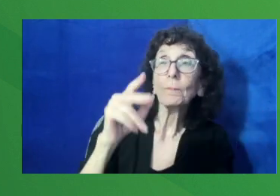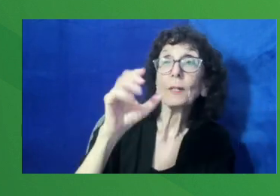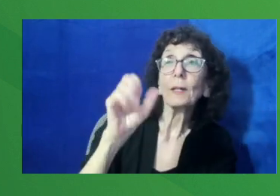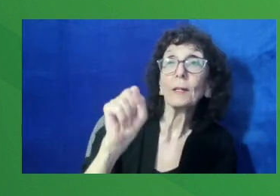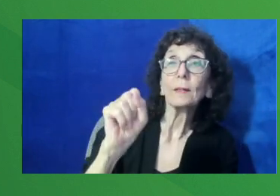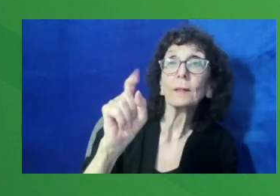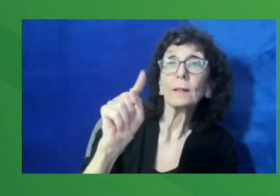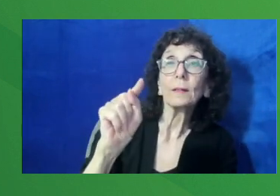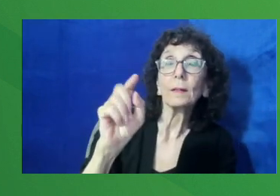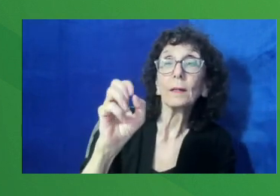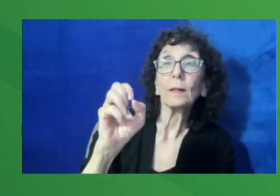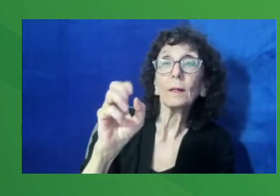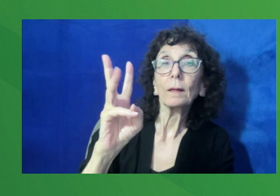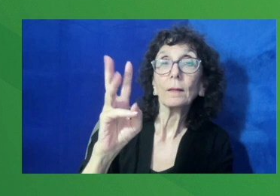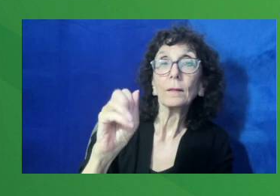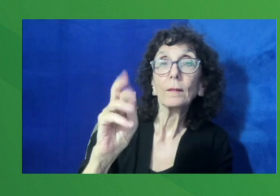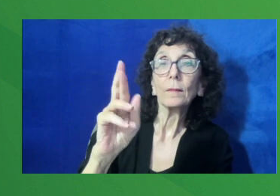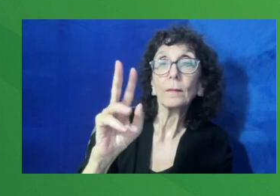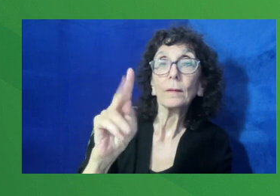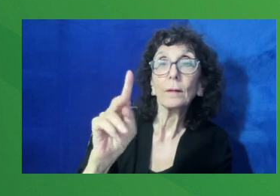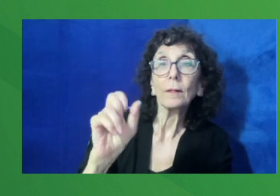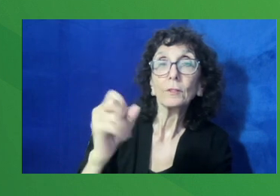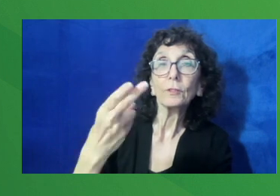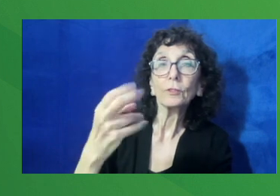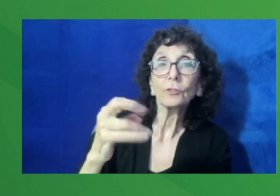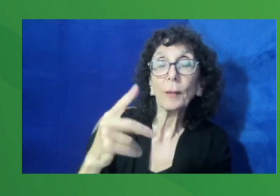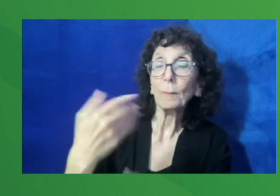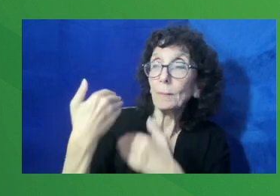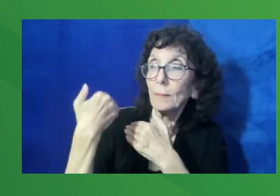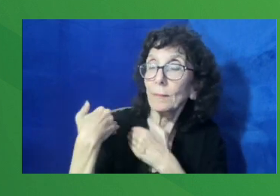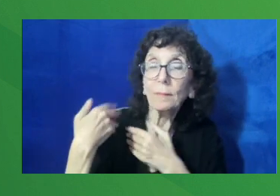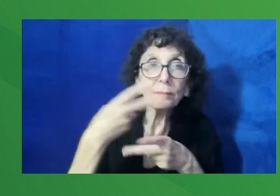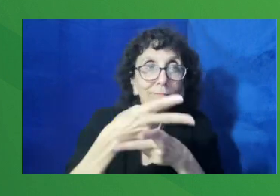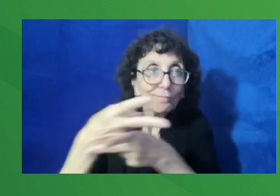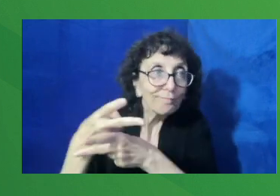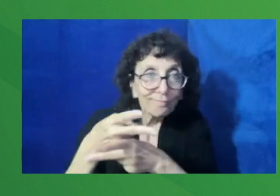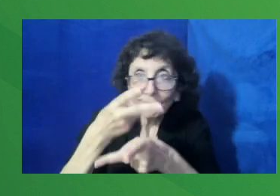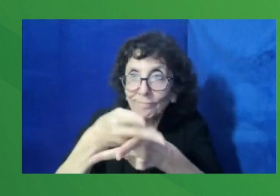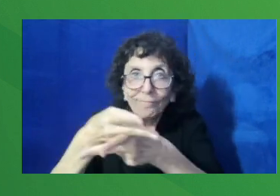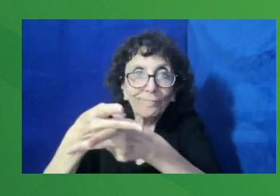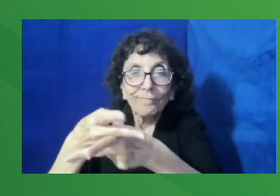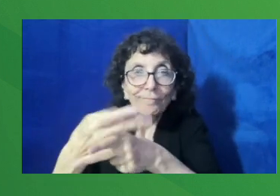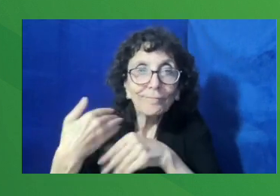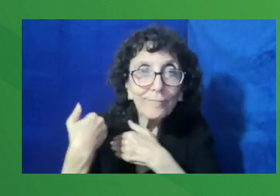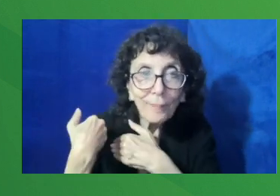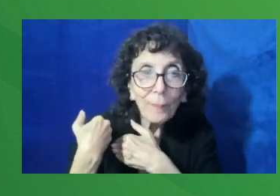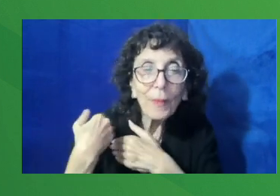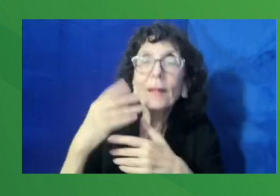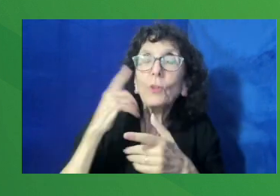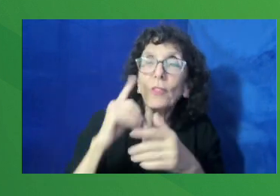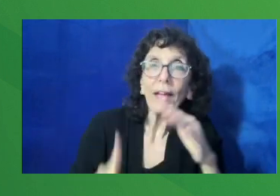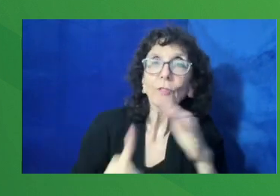core values of the course so that when it showed up within the daily lessons, the students are